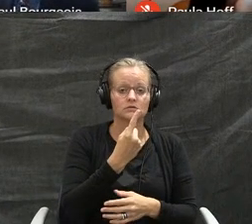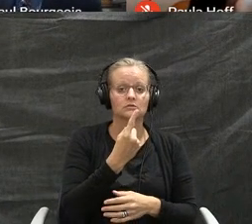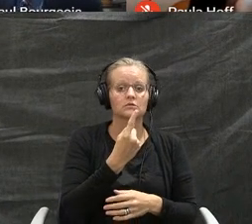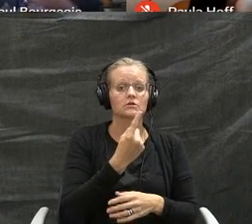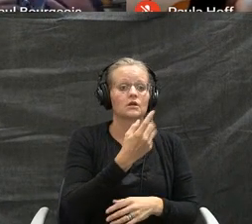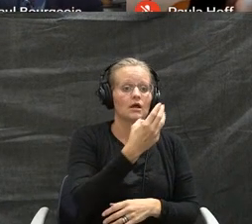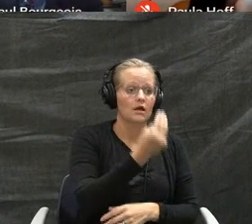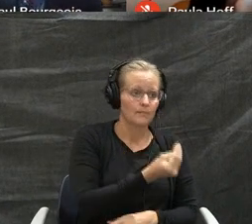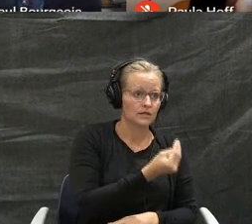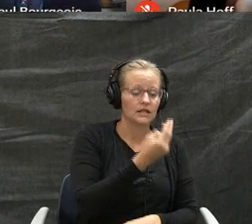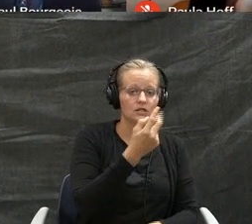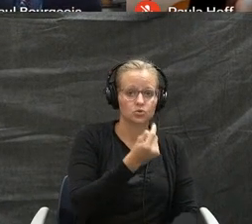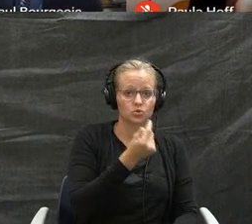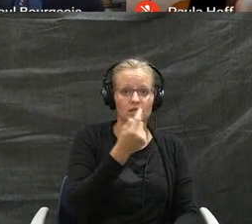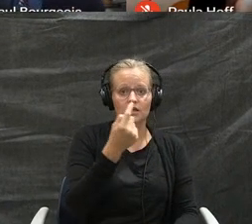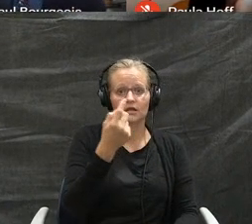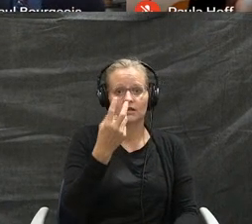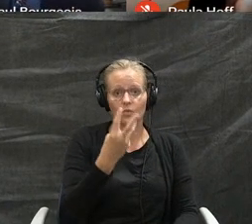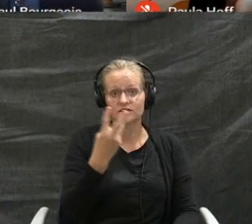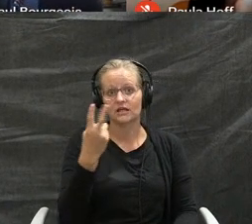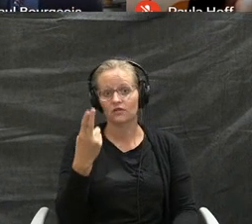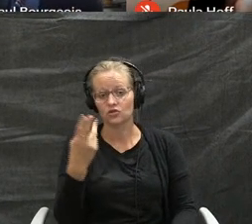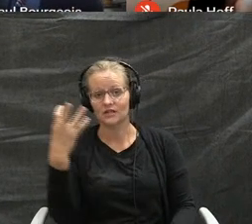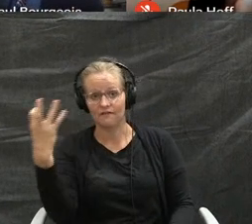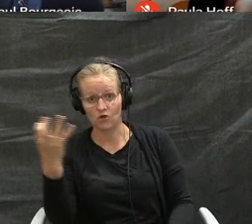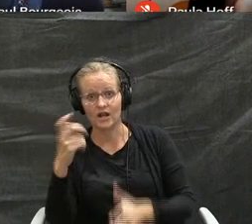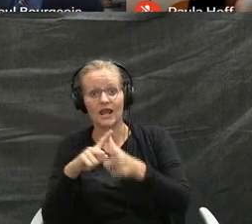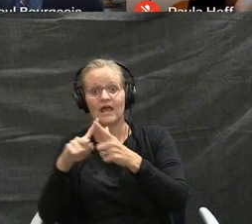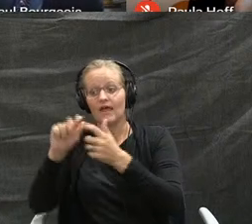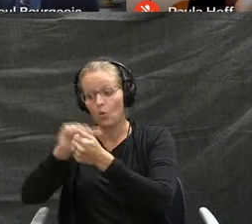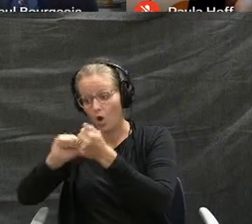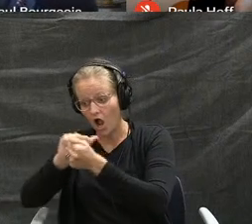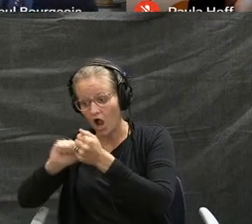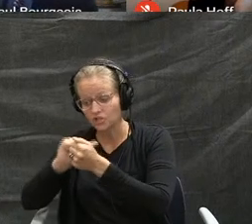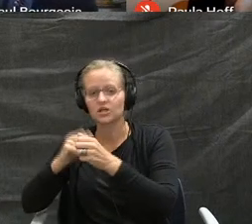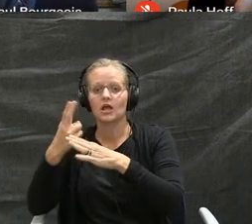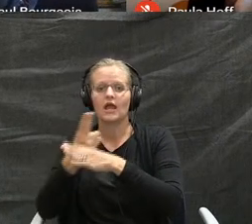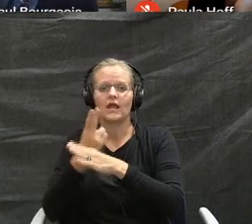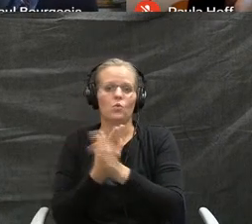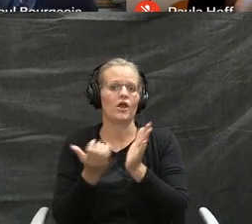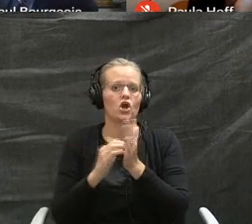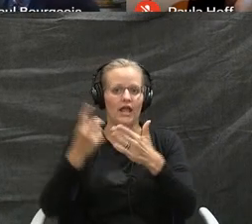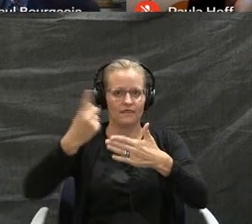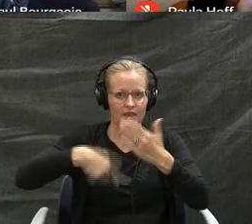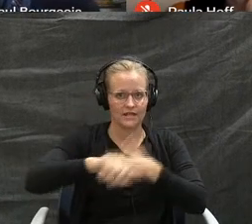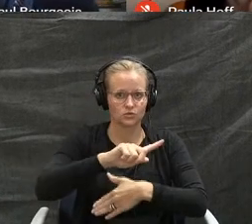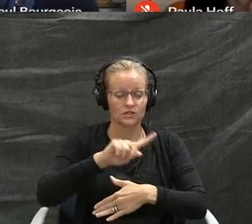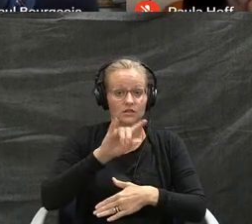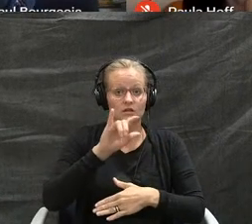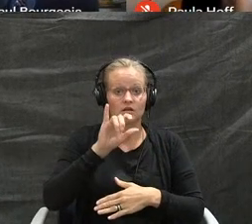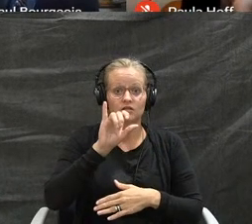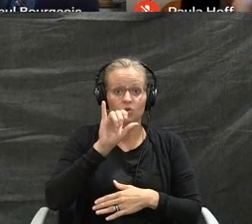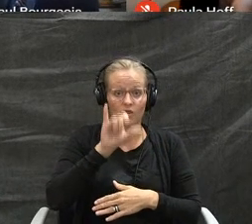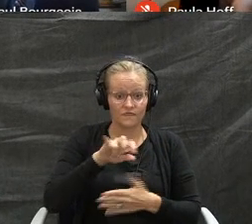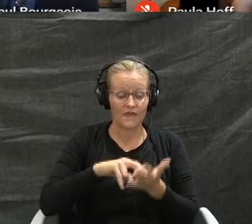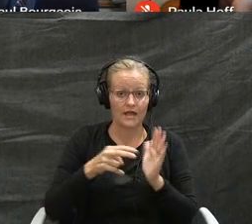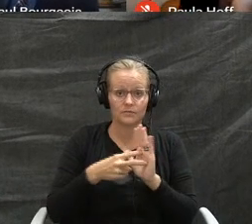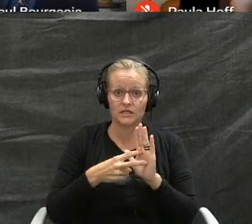weekend and have it available again to keep going. So that's enough to give everybody 5 plus having extras for people who